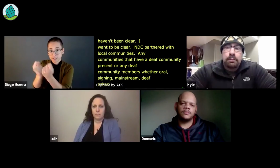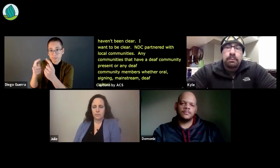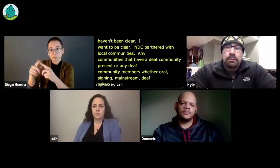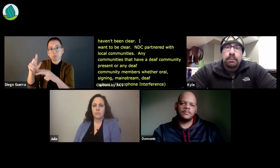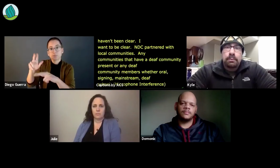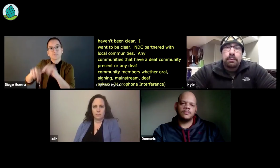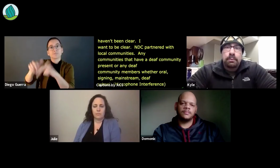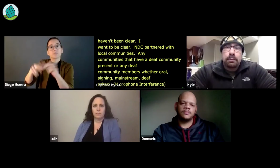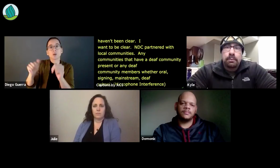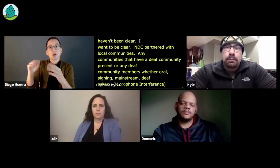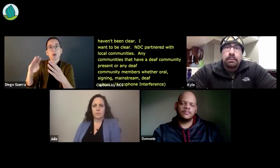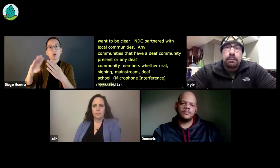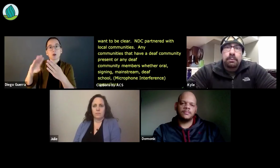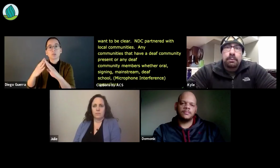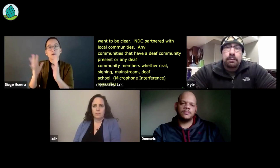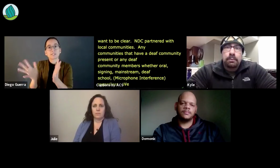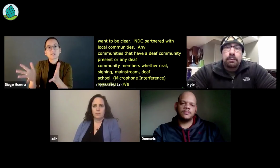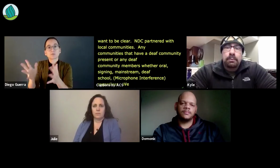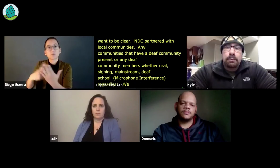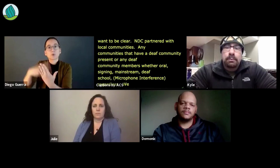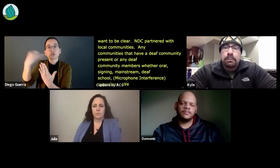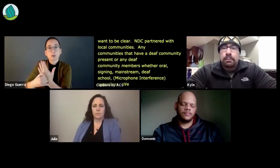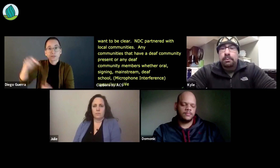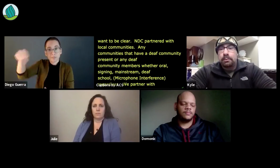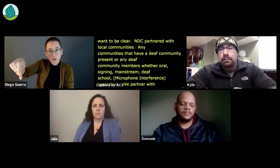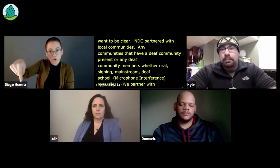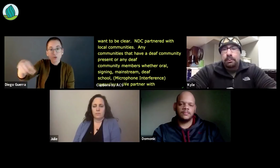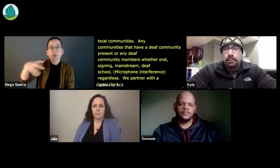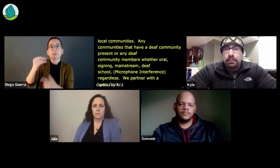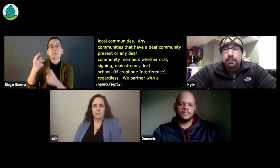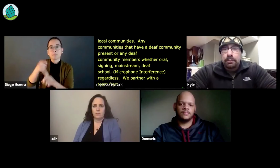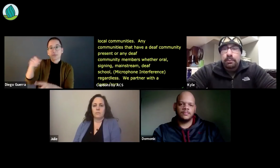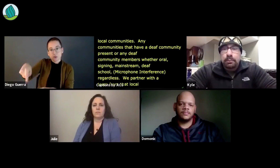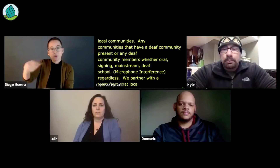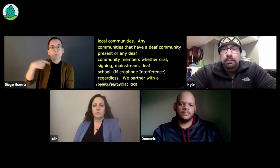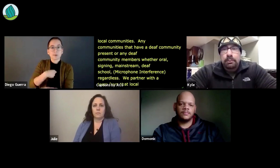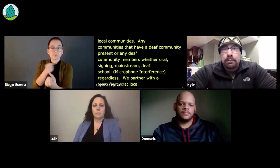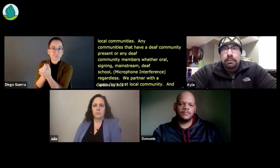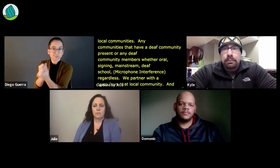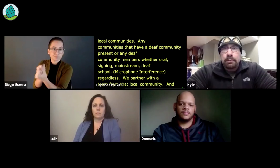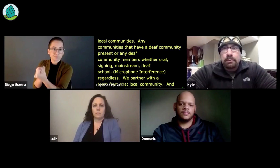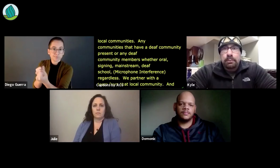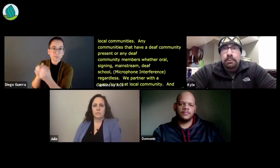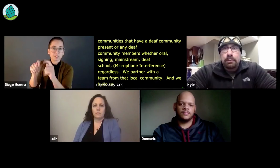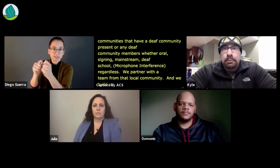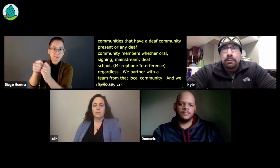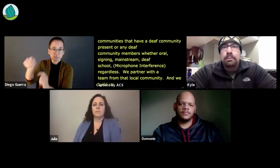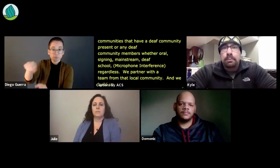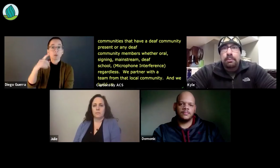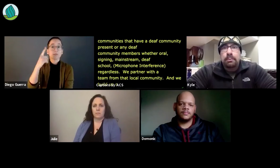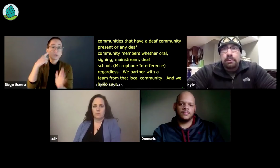And we build up a community conversation project. And we provide support to that community team.